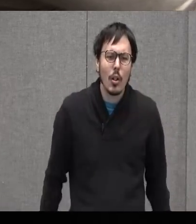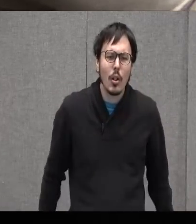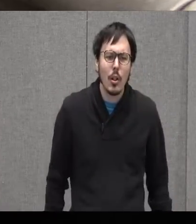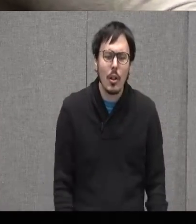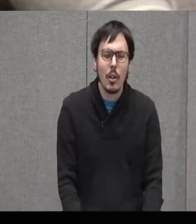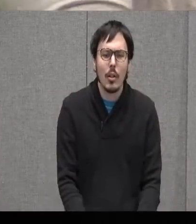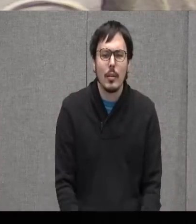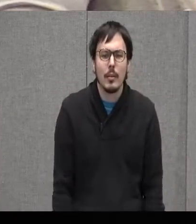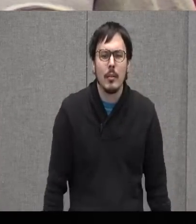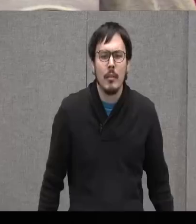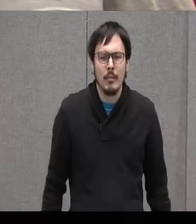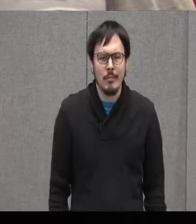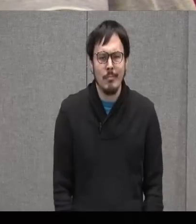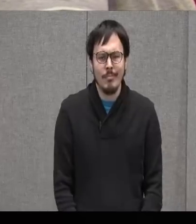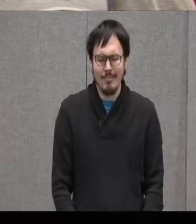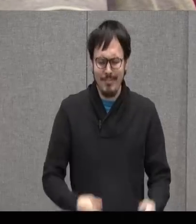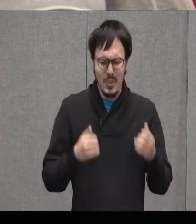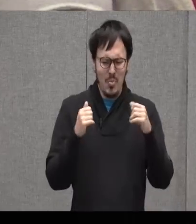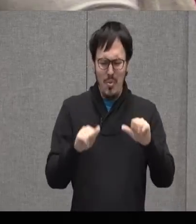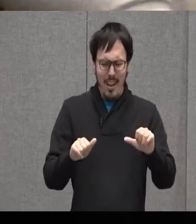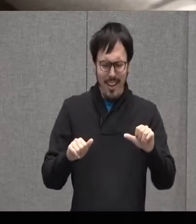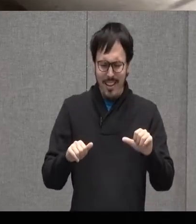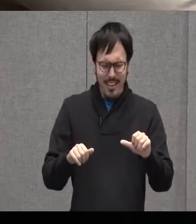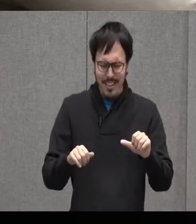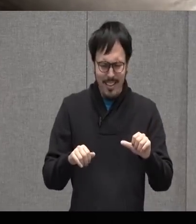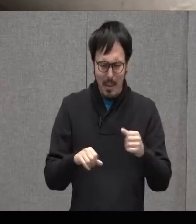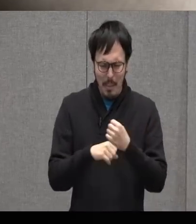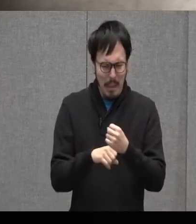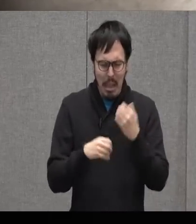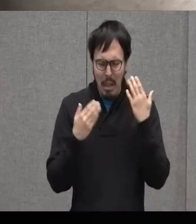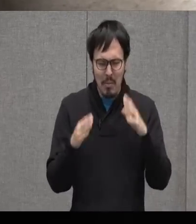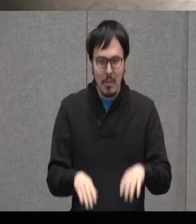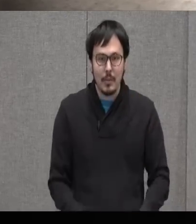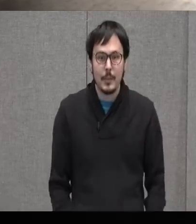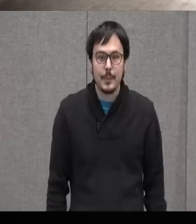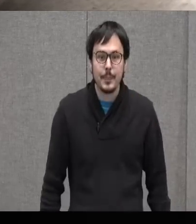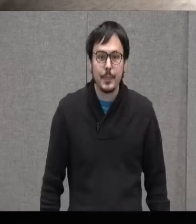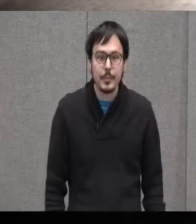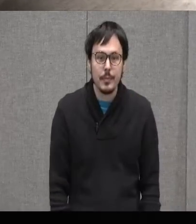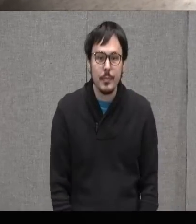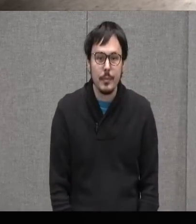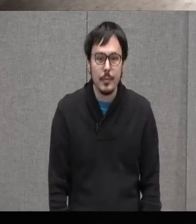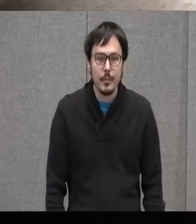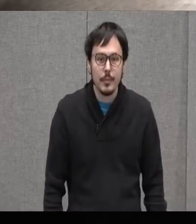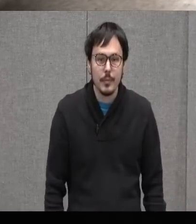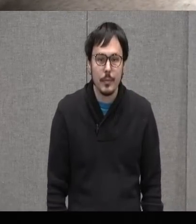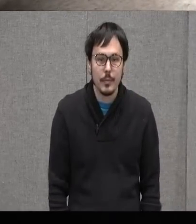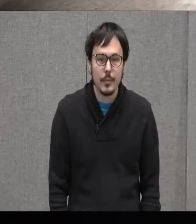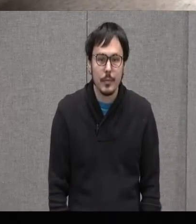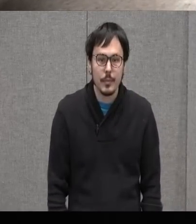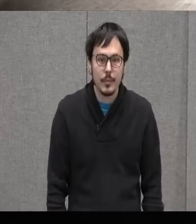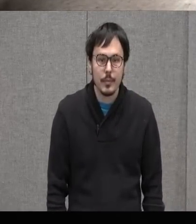I don't know what they're trying to add up. Whoops, I got carried away.